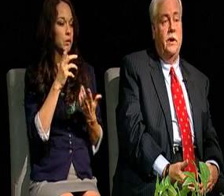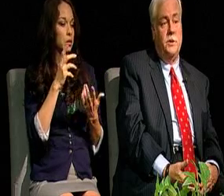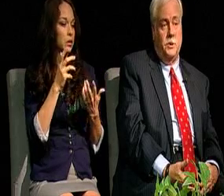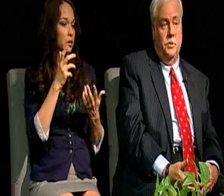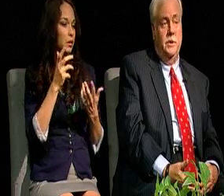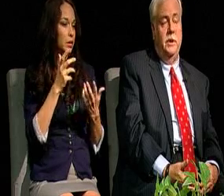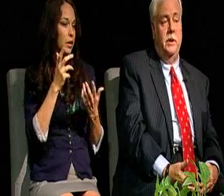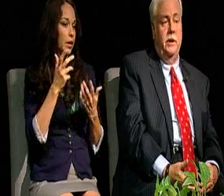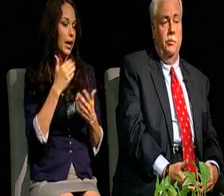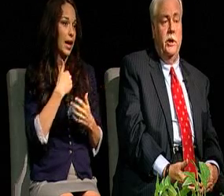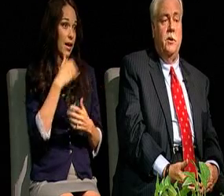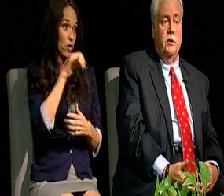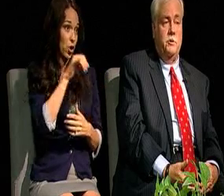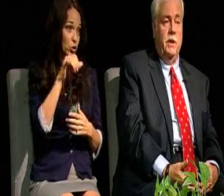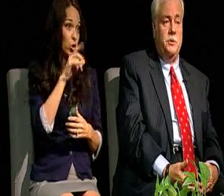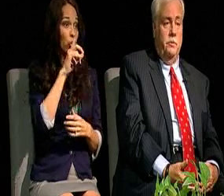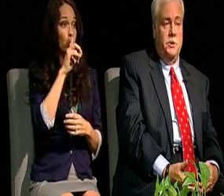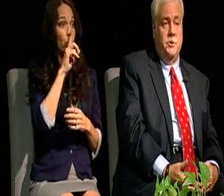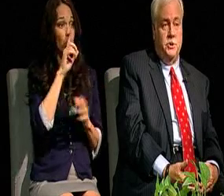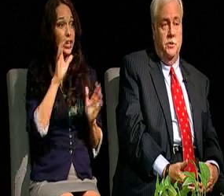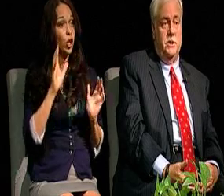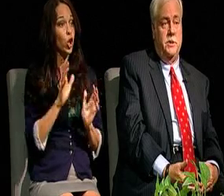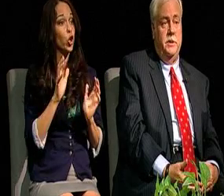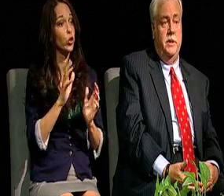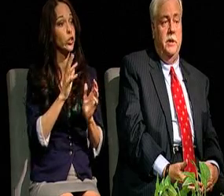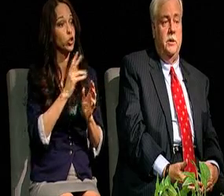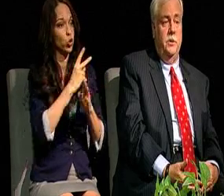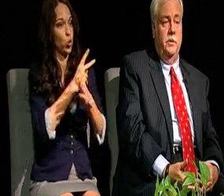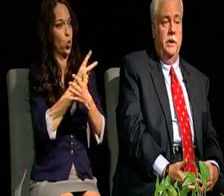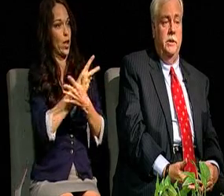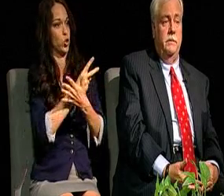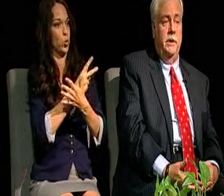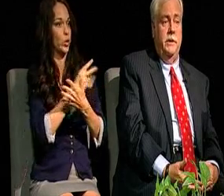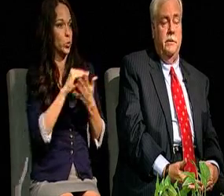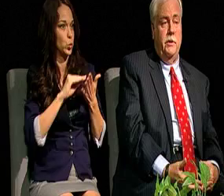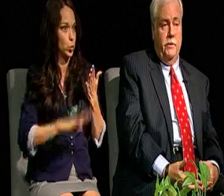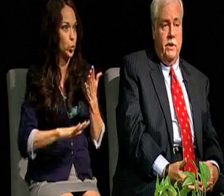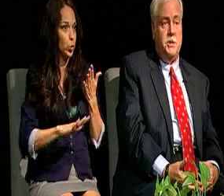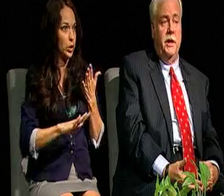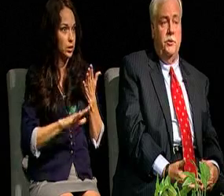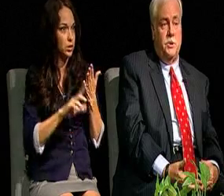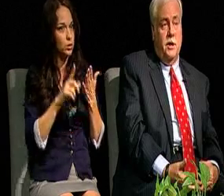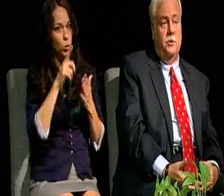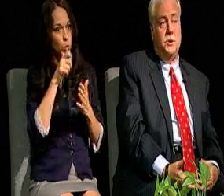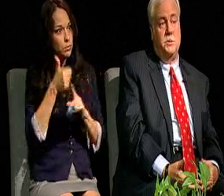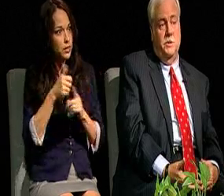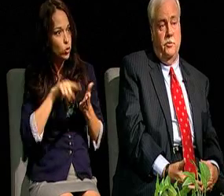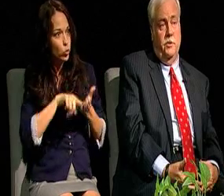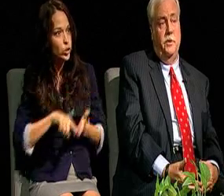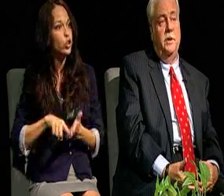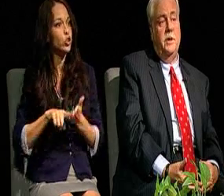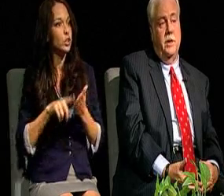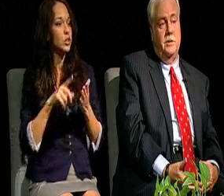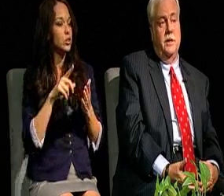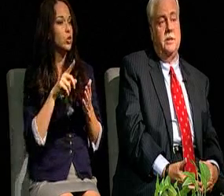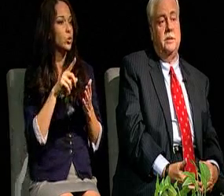also we encourage graduate research students to investigate through scholarships and through contest,